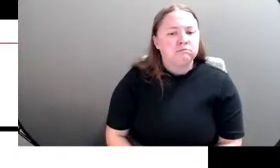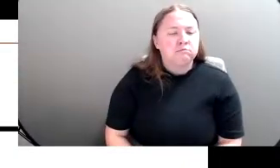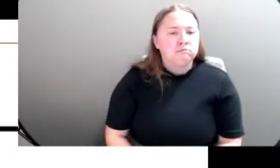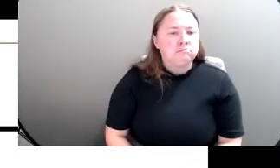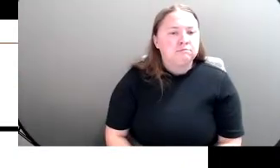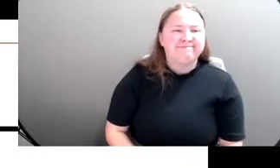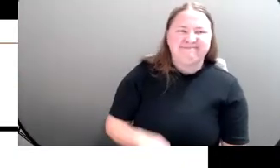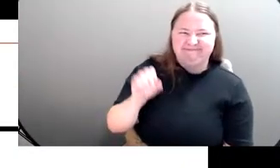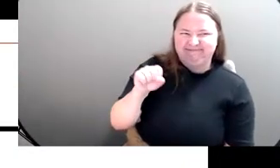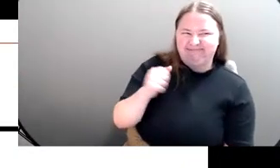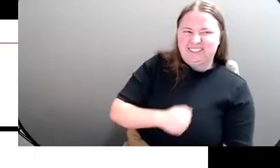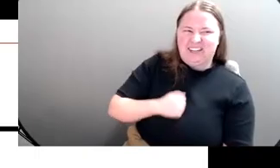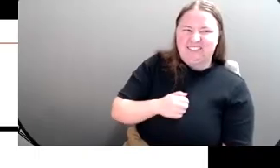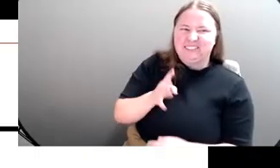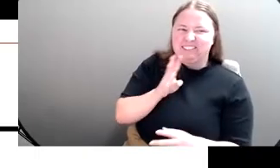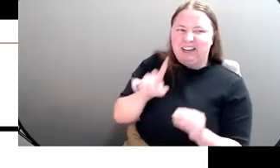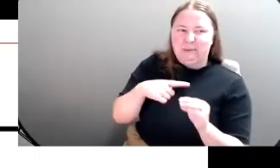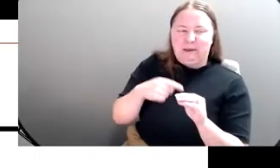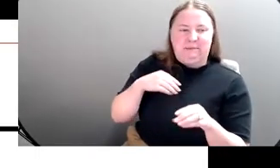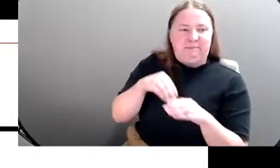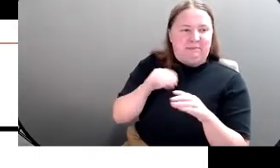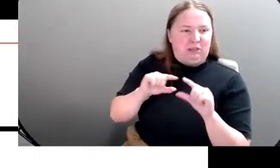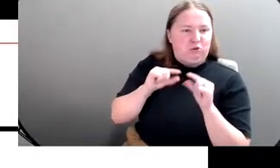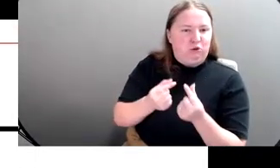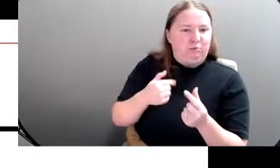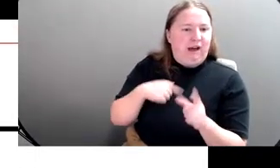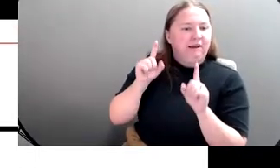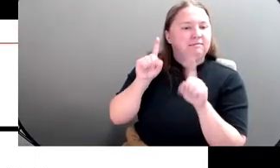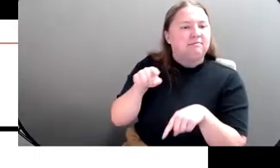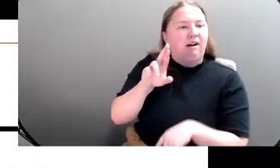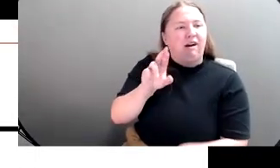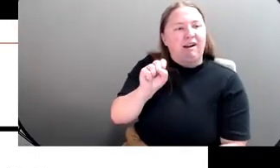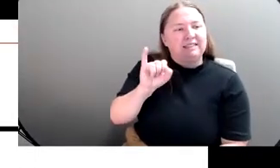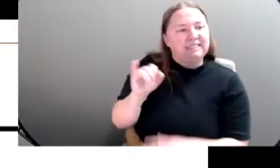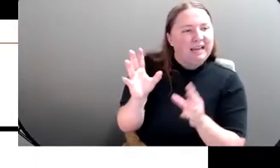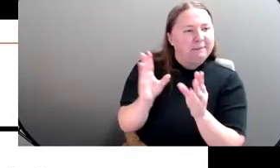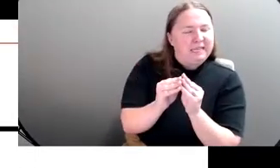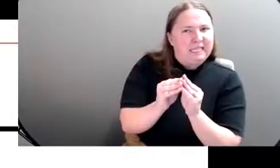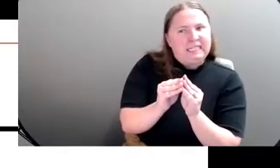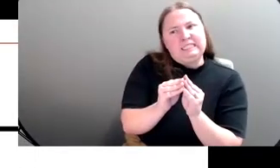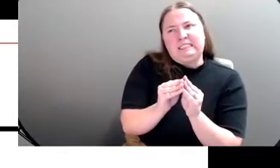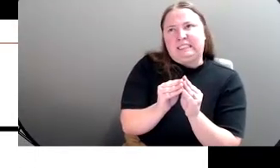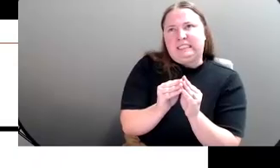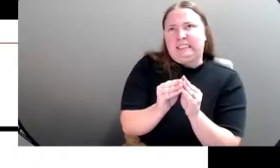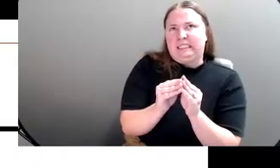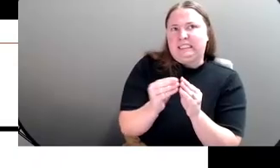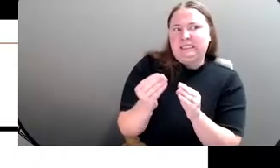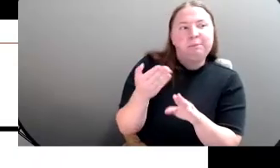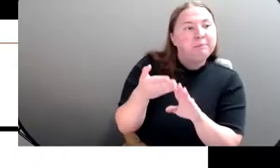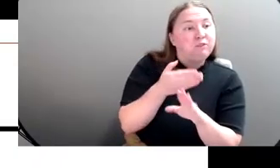Yeah, Sally we were talking about in my group because I attended an RSI meeting before summertime.